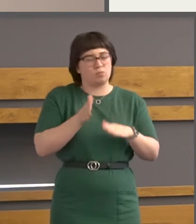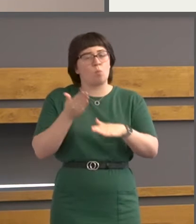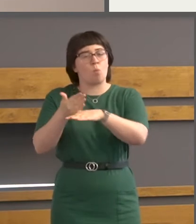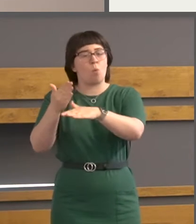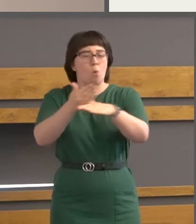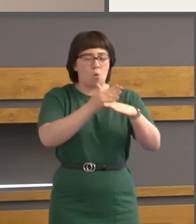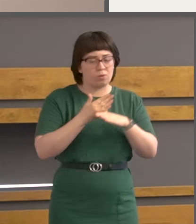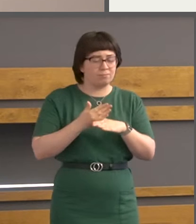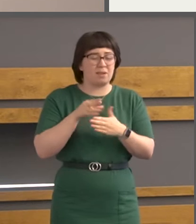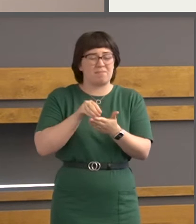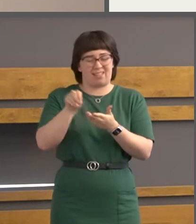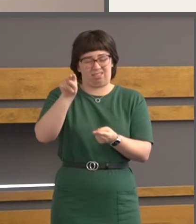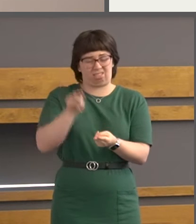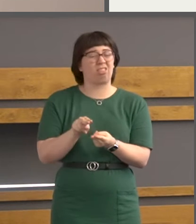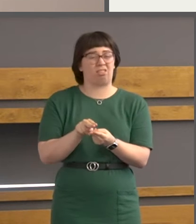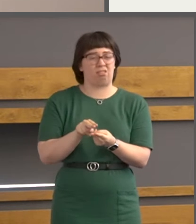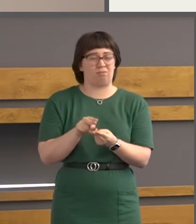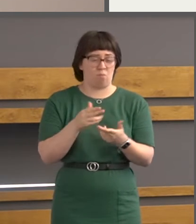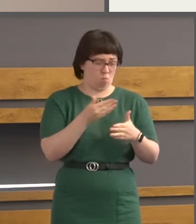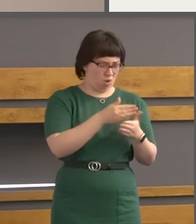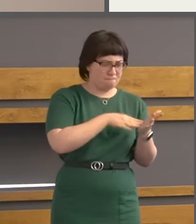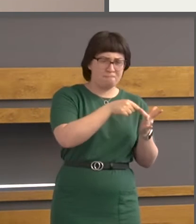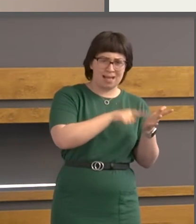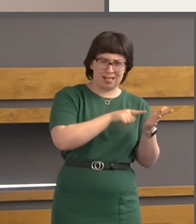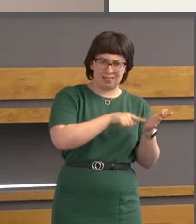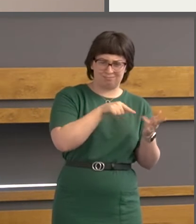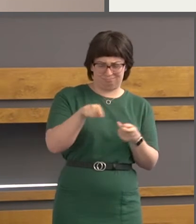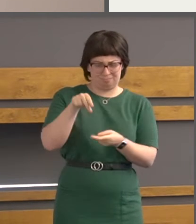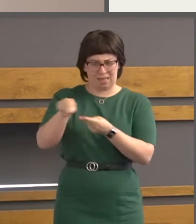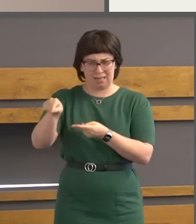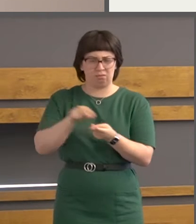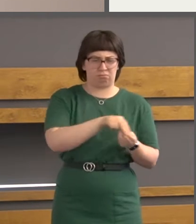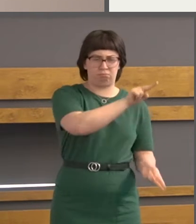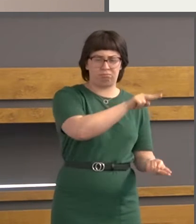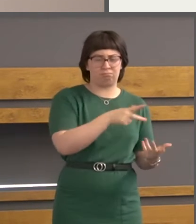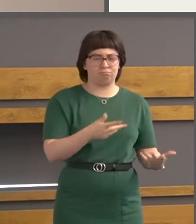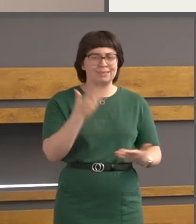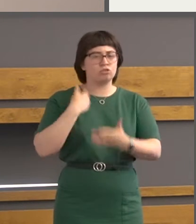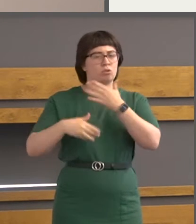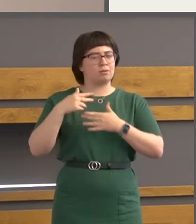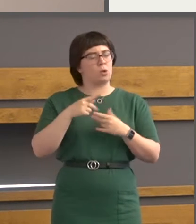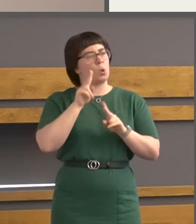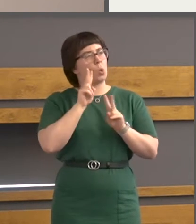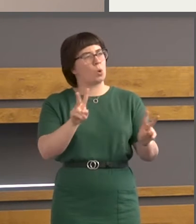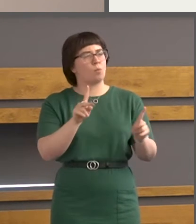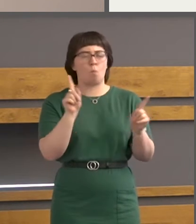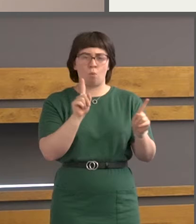but were paid less than the women who worked in the mills. The historian Samita Sen looks at the rural working class